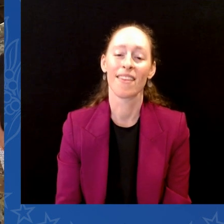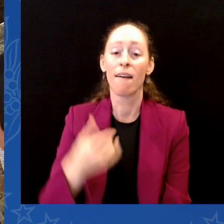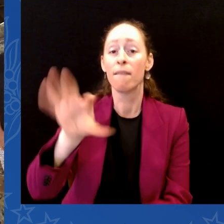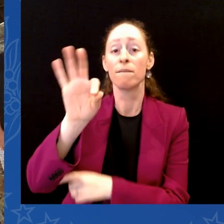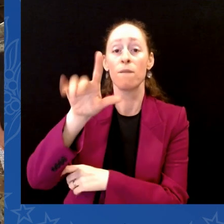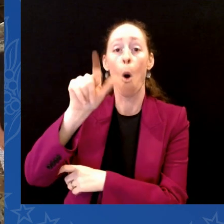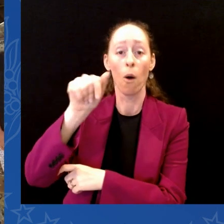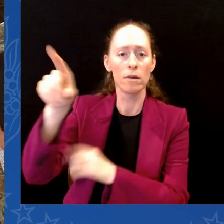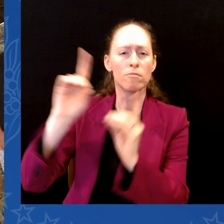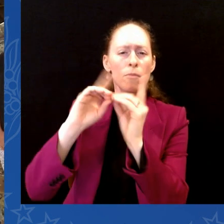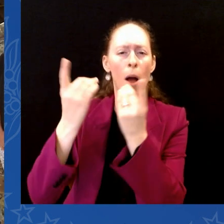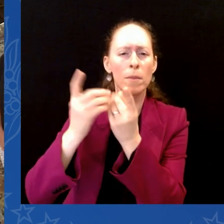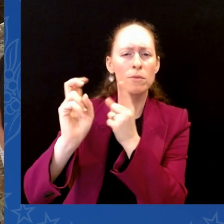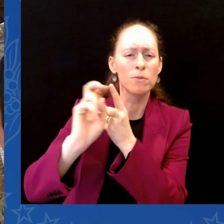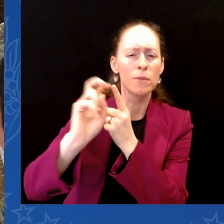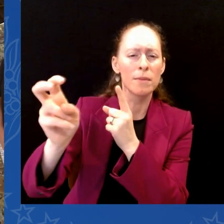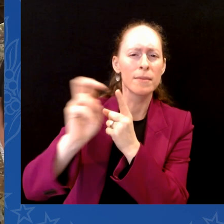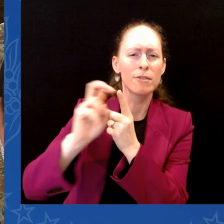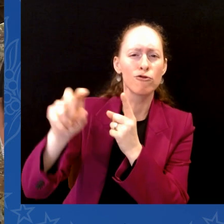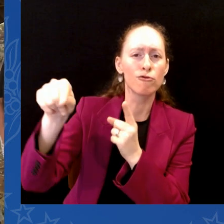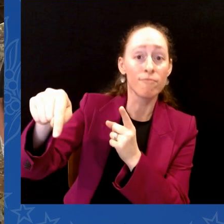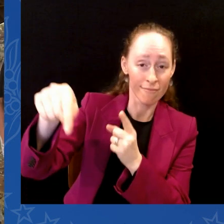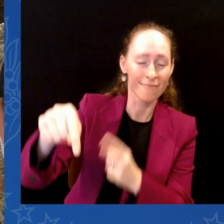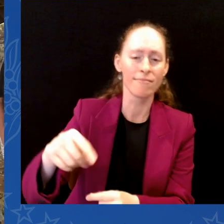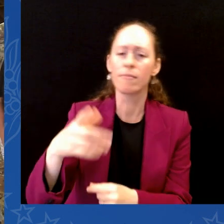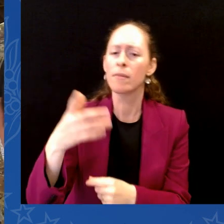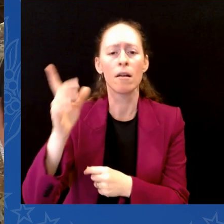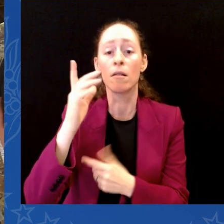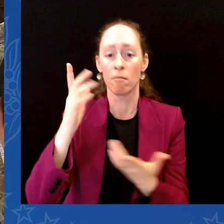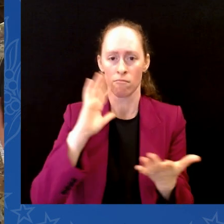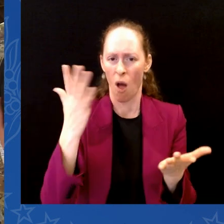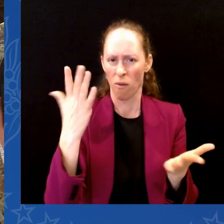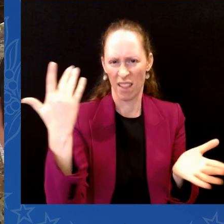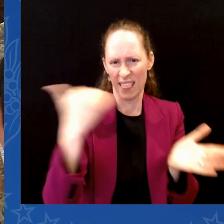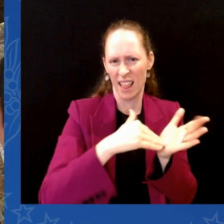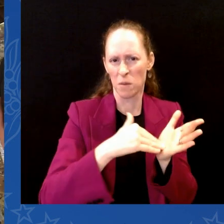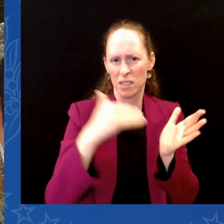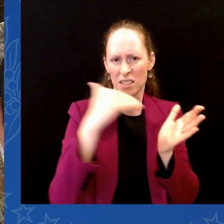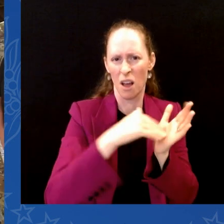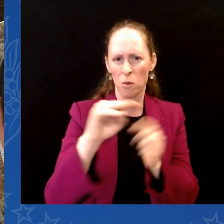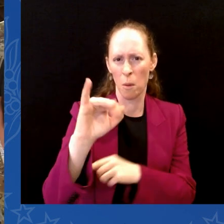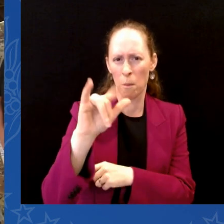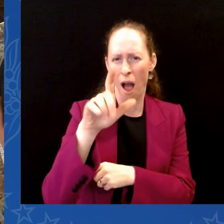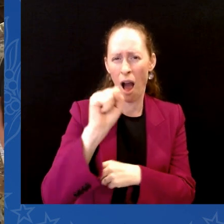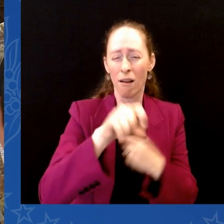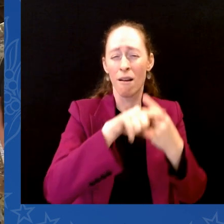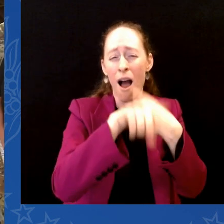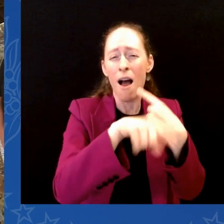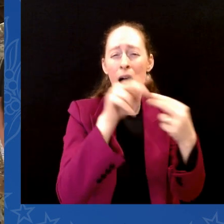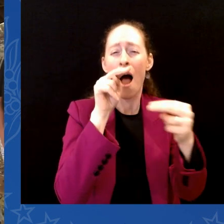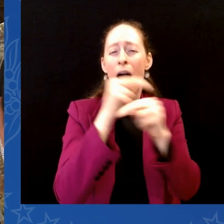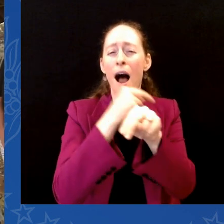And when Pine Island was severed from the mainland, we went out and met with those folks on Friday of last week.